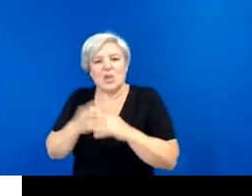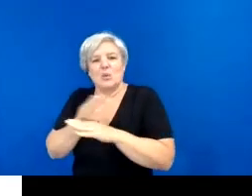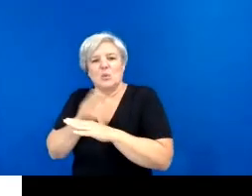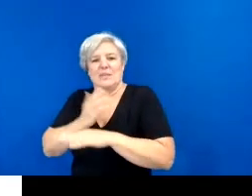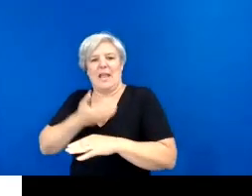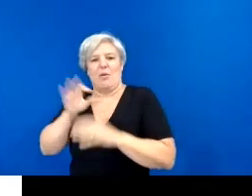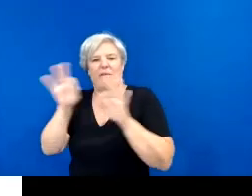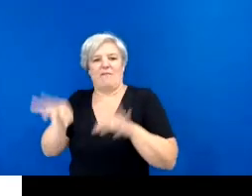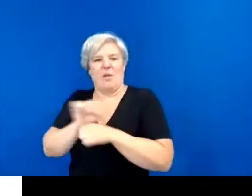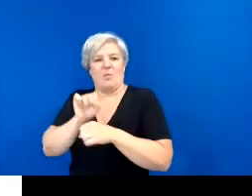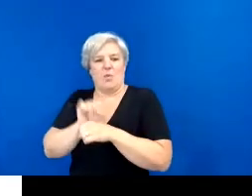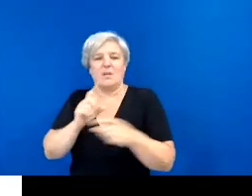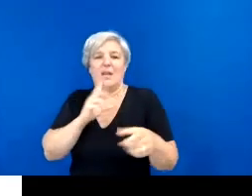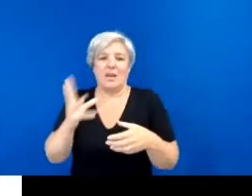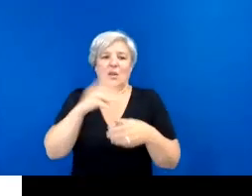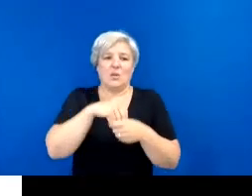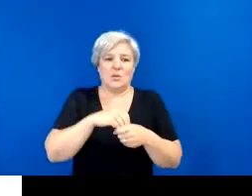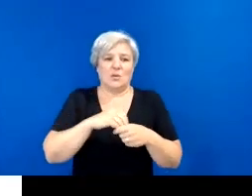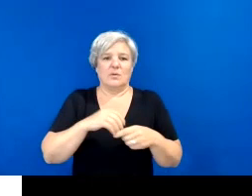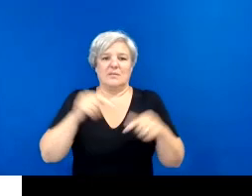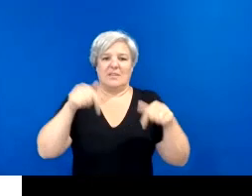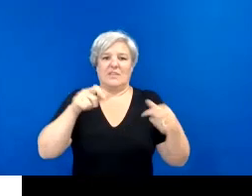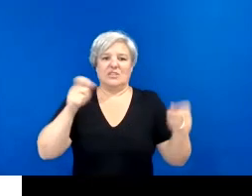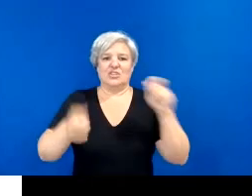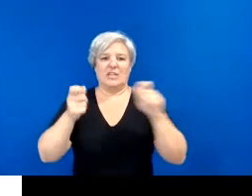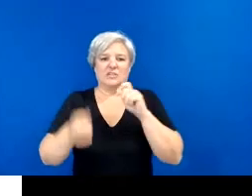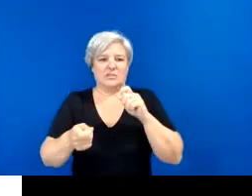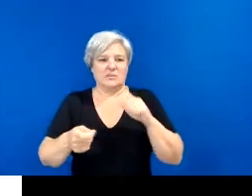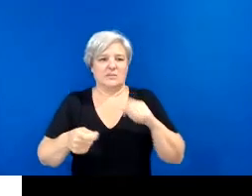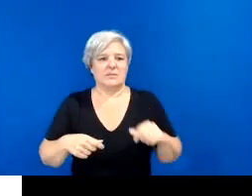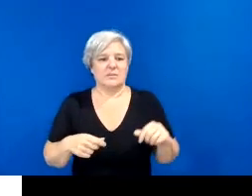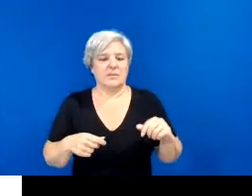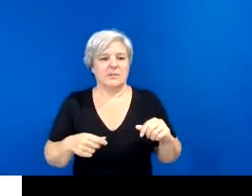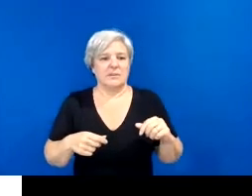a lot of these changes into into some of the OER